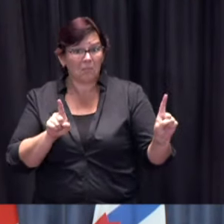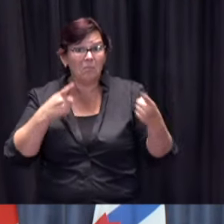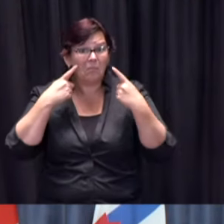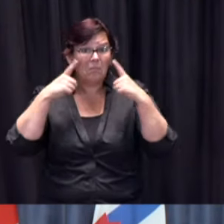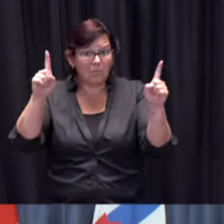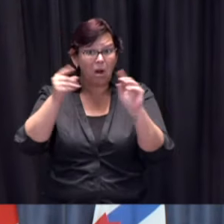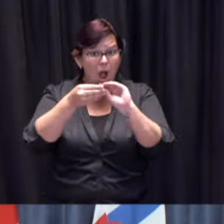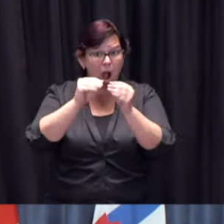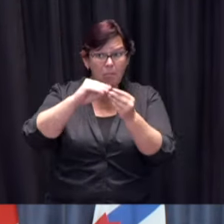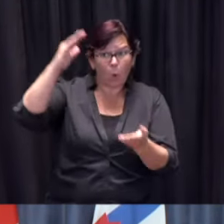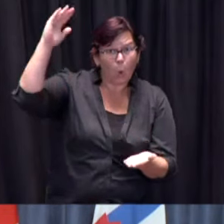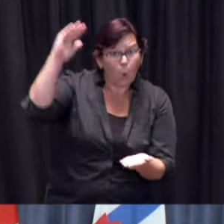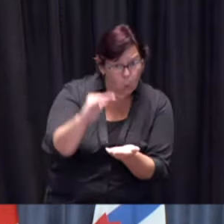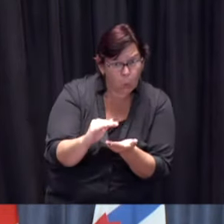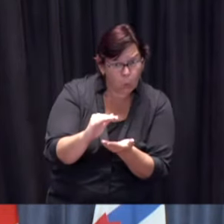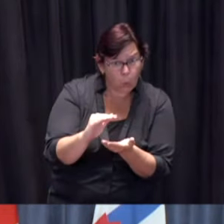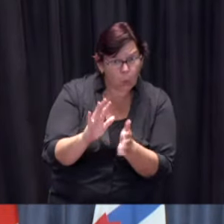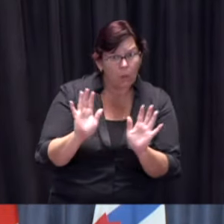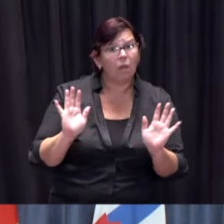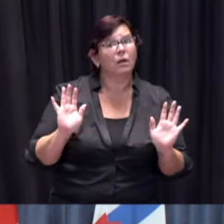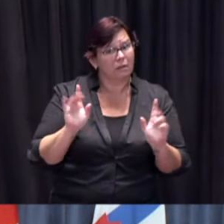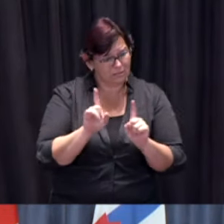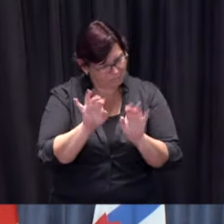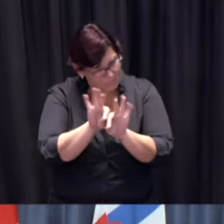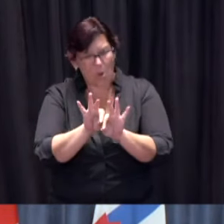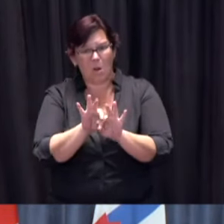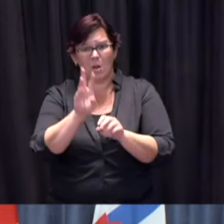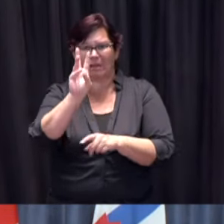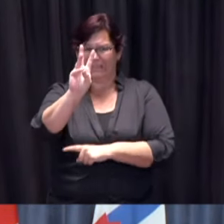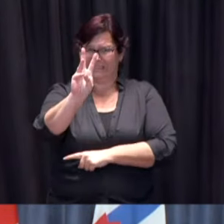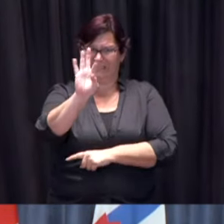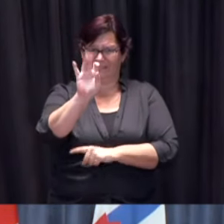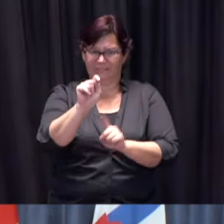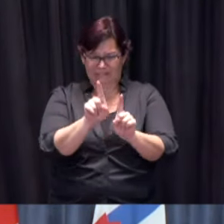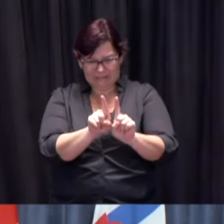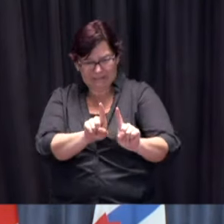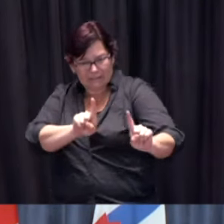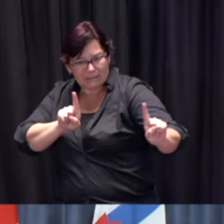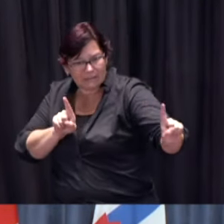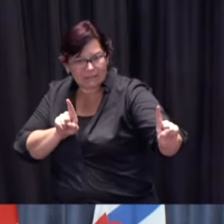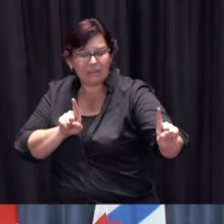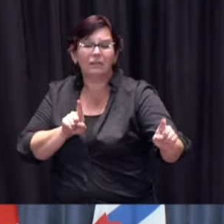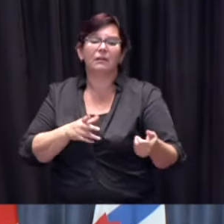extending the physical distancing by-law for parks, beaches and public spaces.